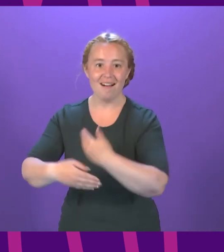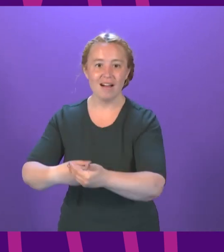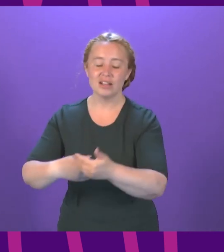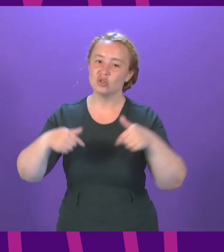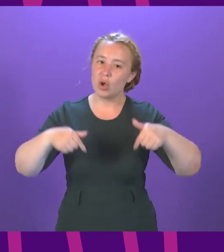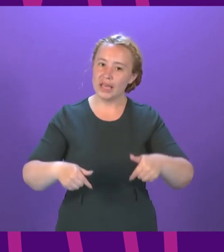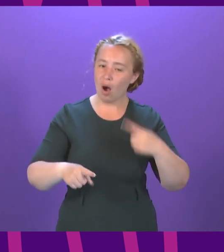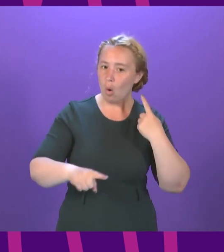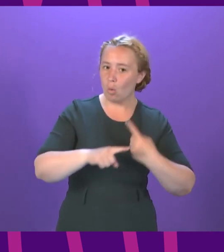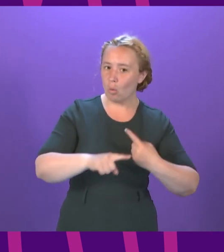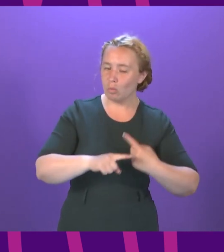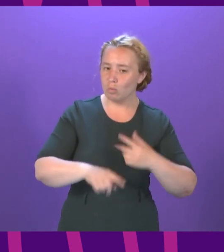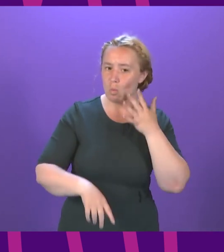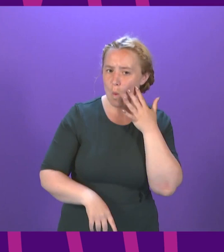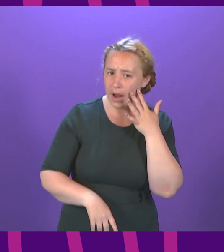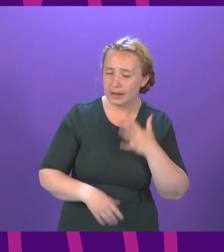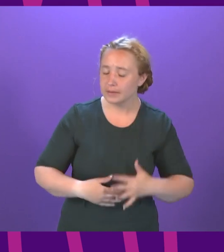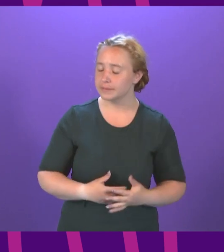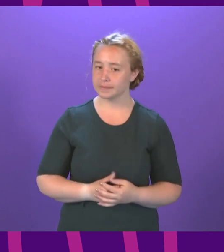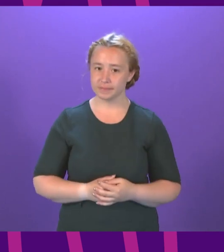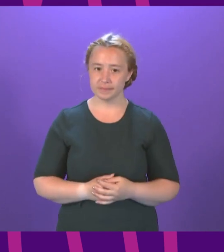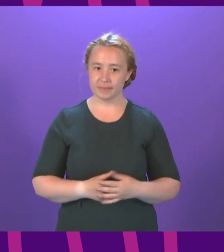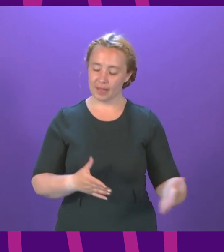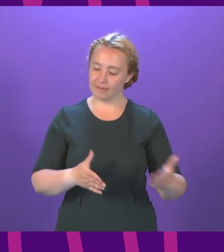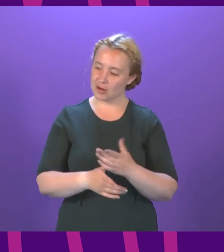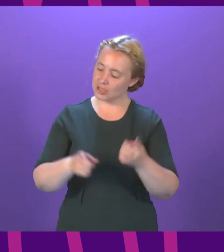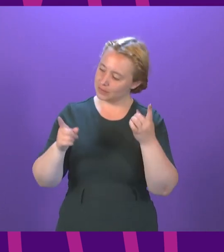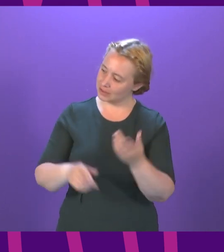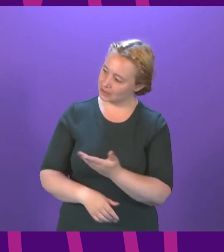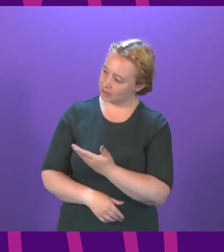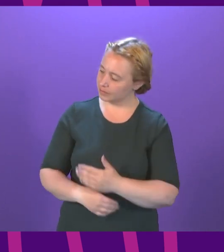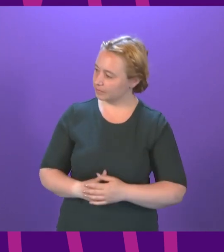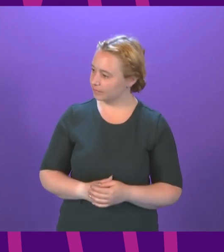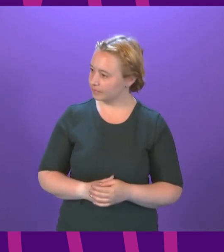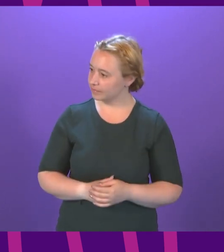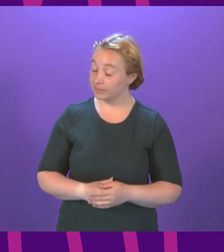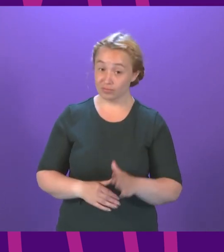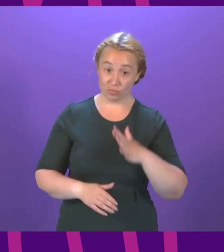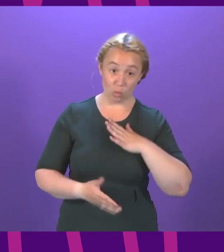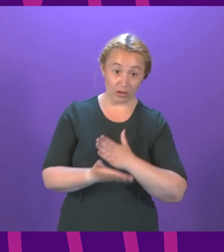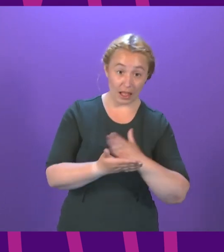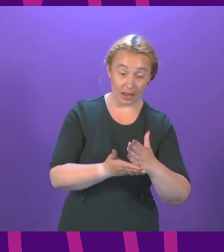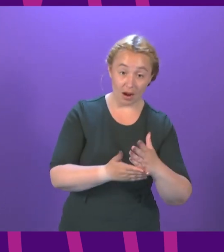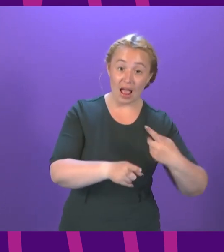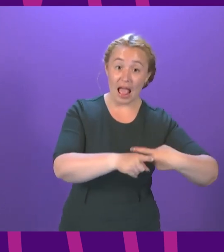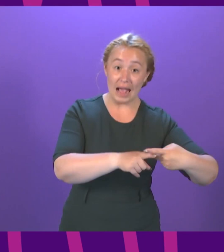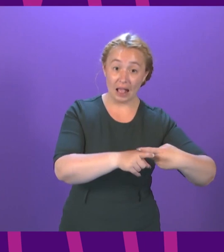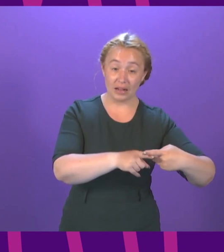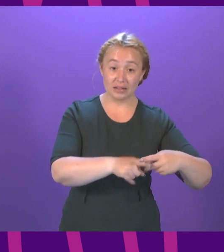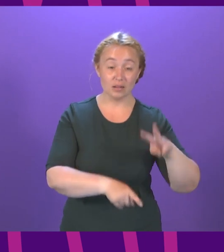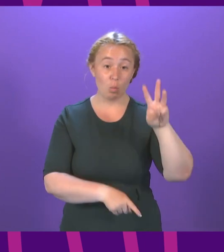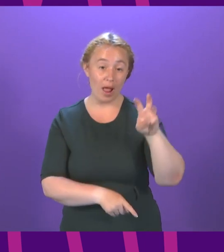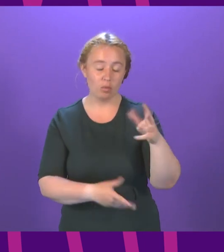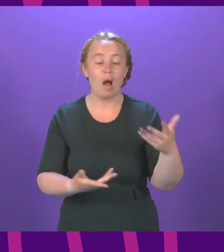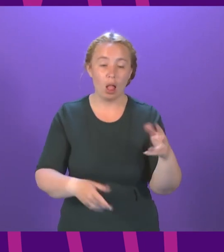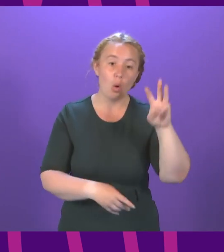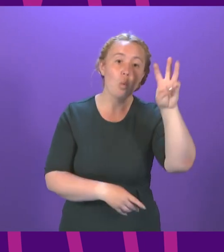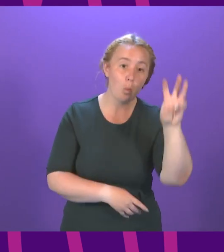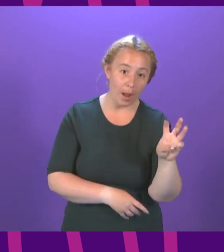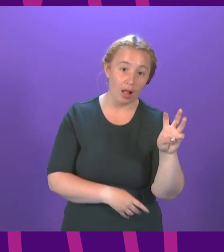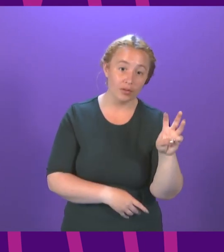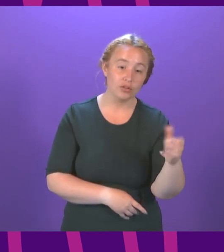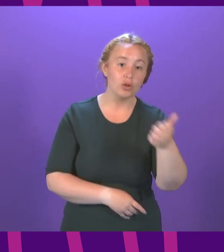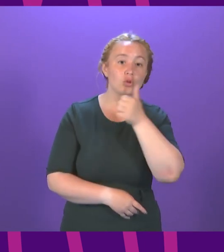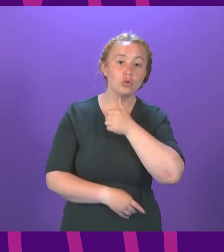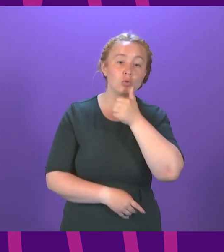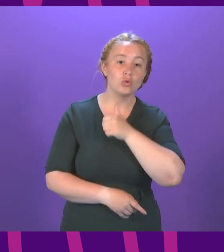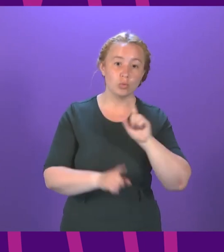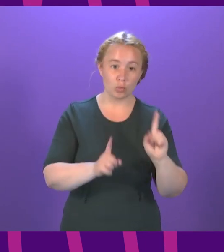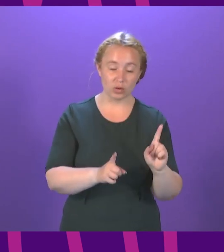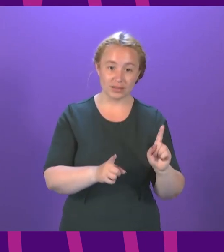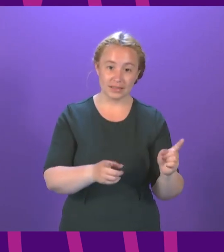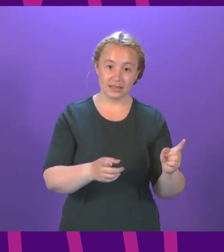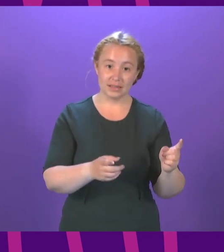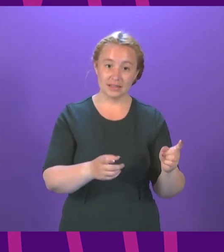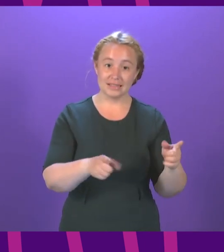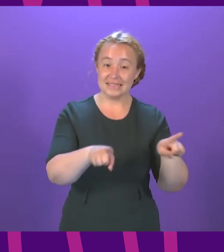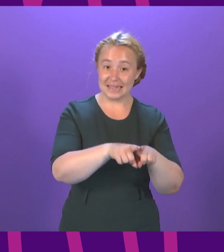To be clear, as I understand it, Wales is using the system that England is using. Because Scotland